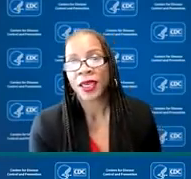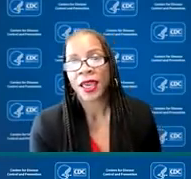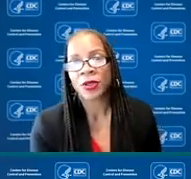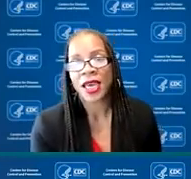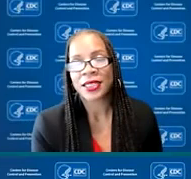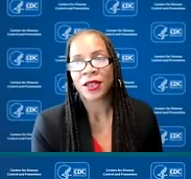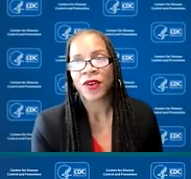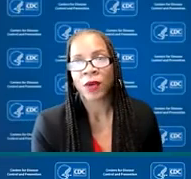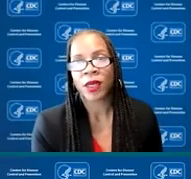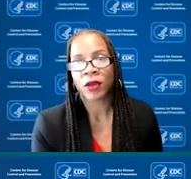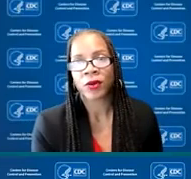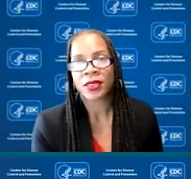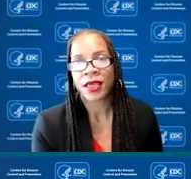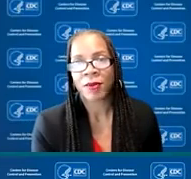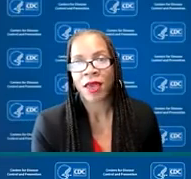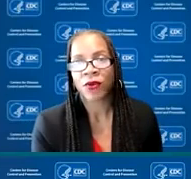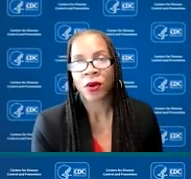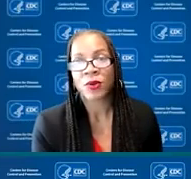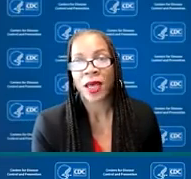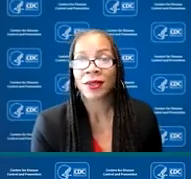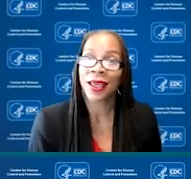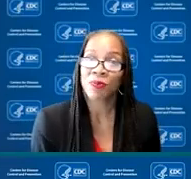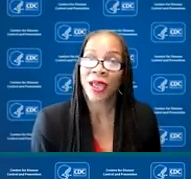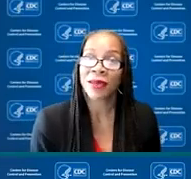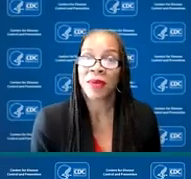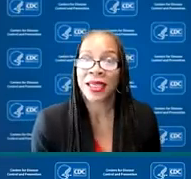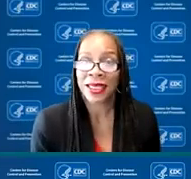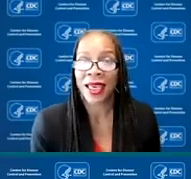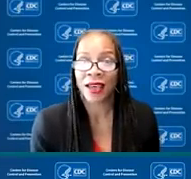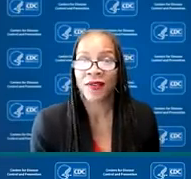being able to identify when inquiries came in for a response that they expected me to give,